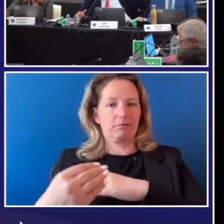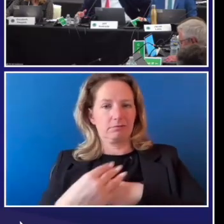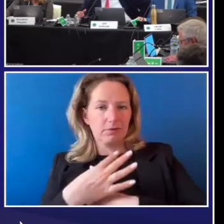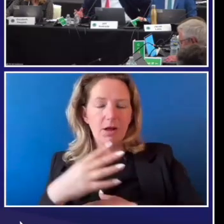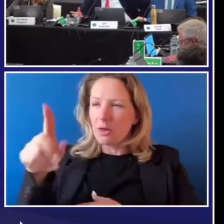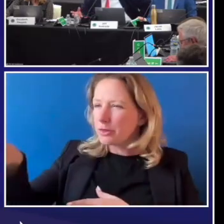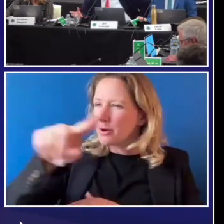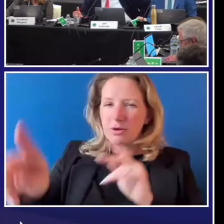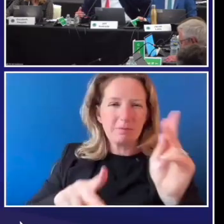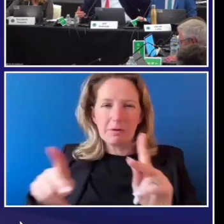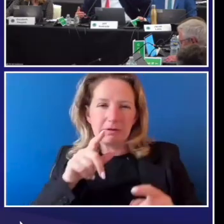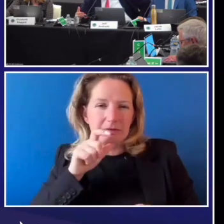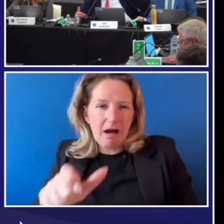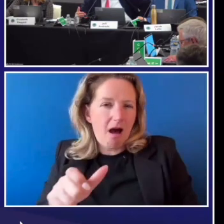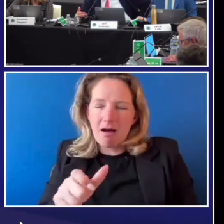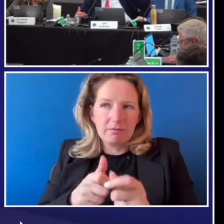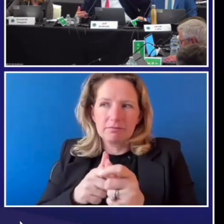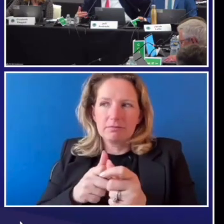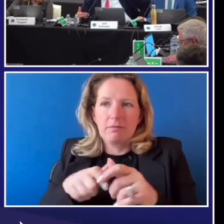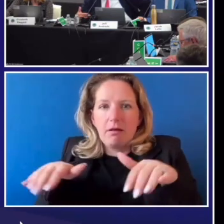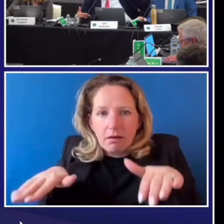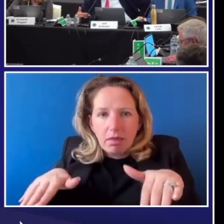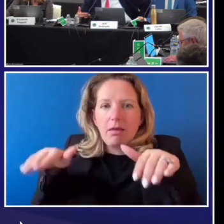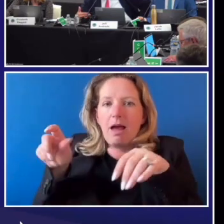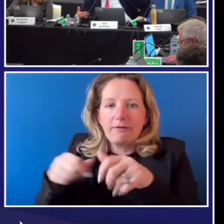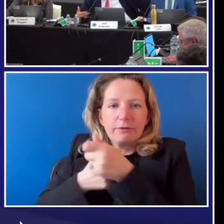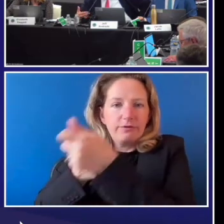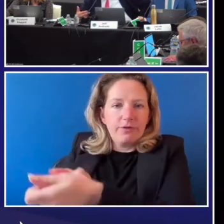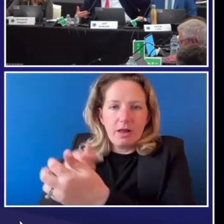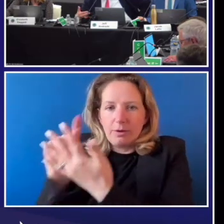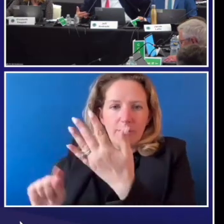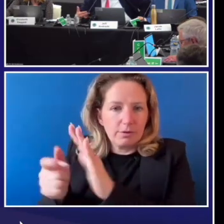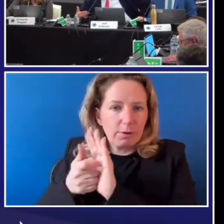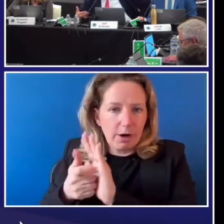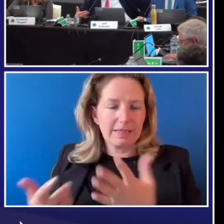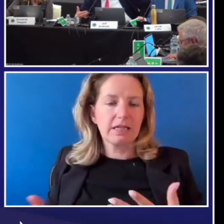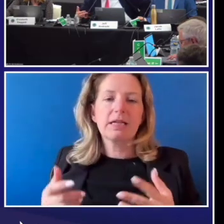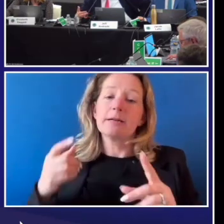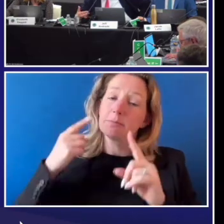Um, this is what this is, this is what this is really getting to, that you have to bring, that you,